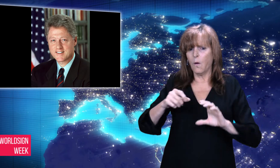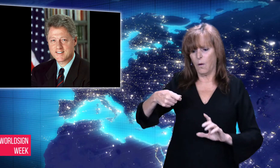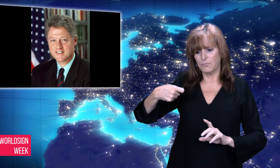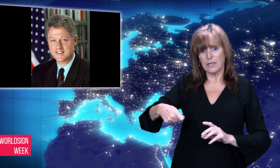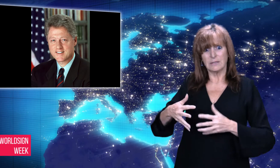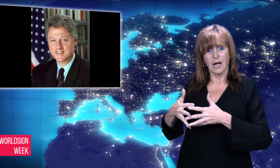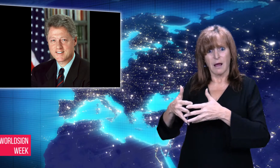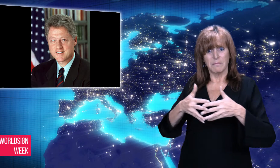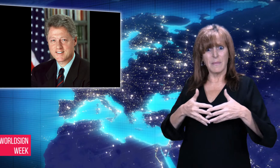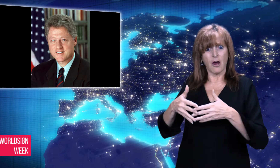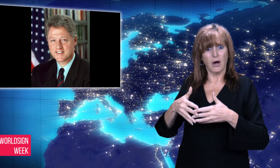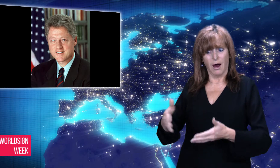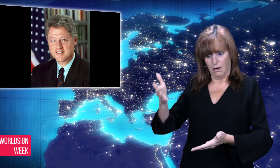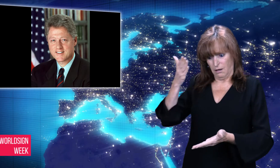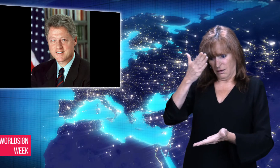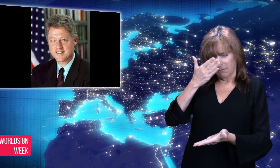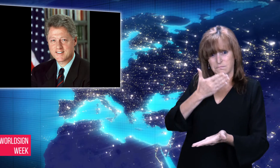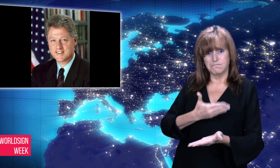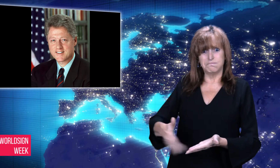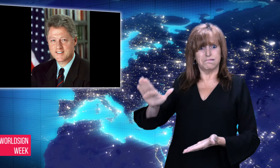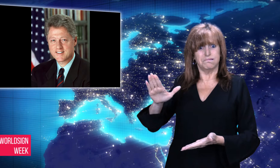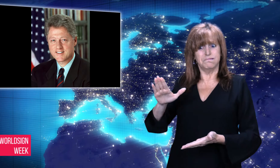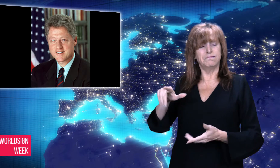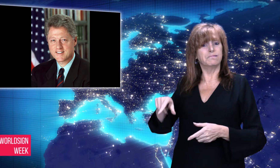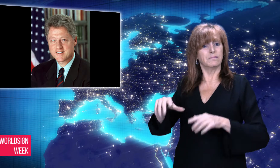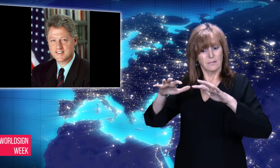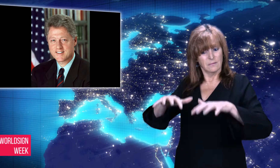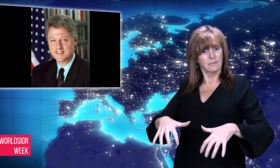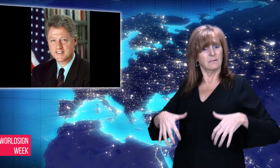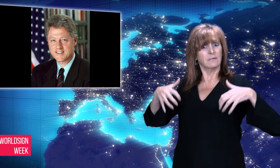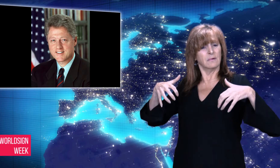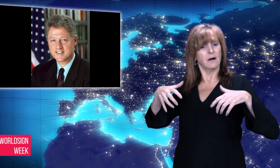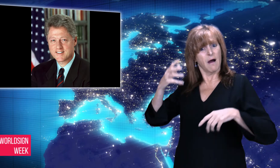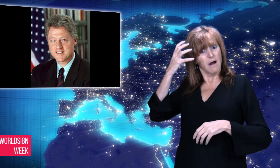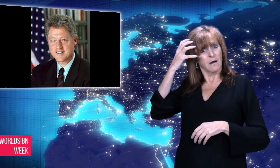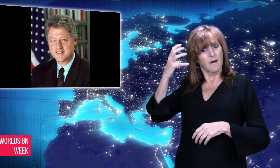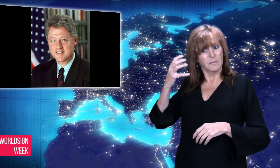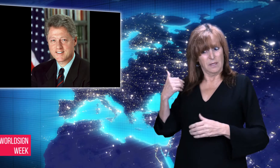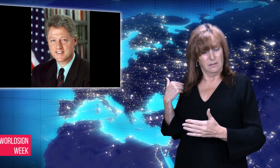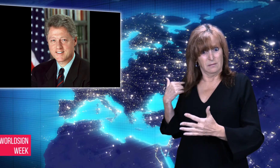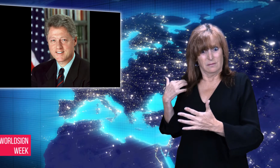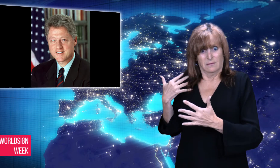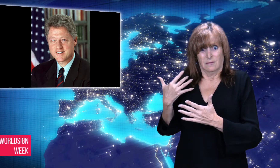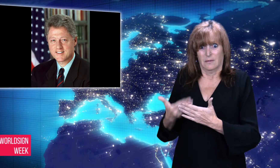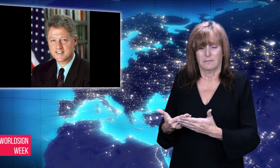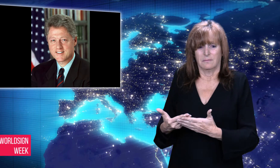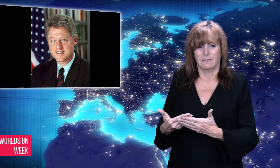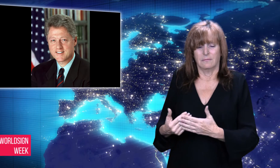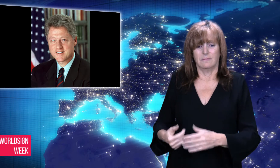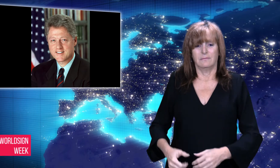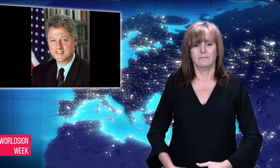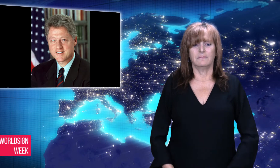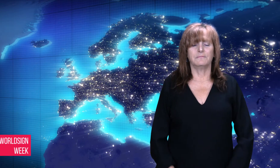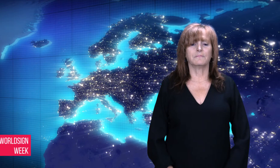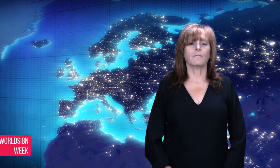Senate. No US president has ever been impeached and removed from office.